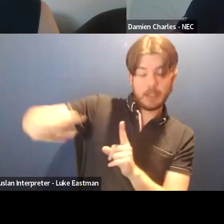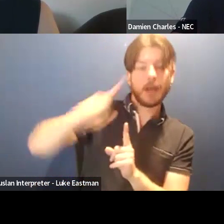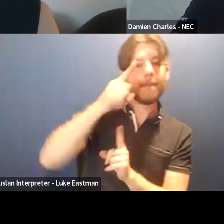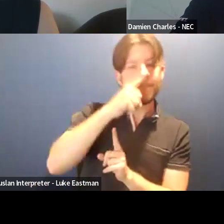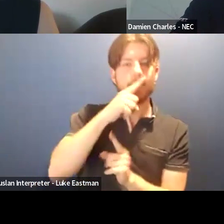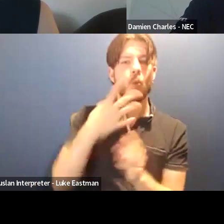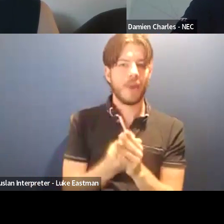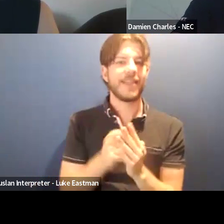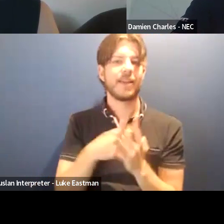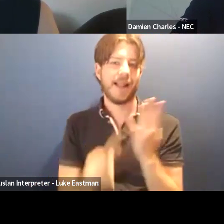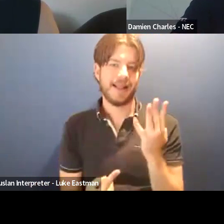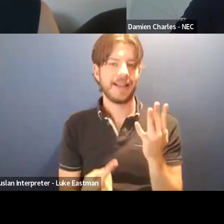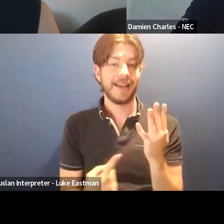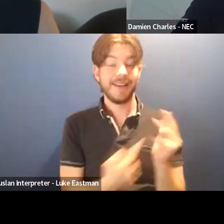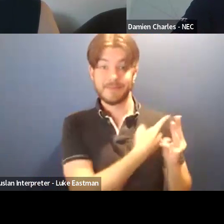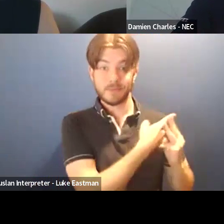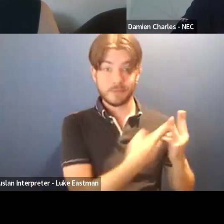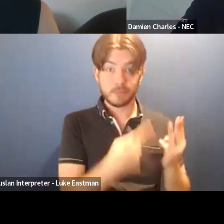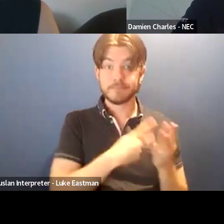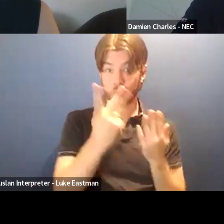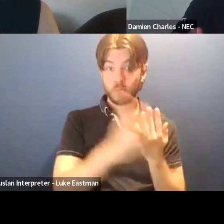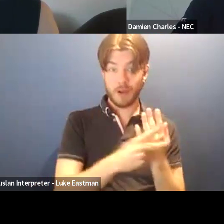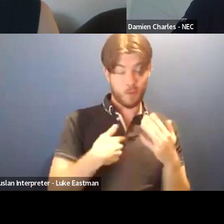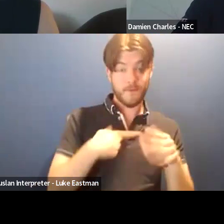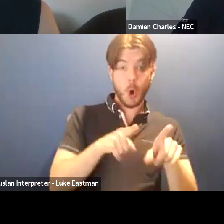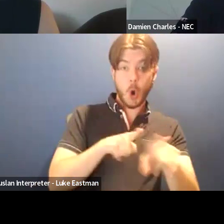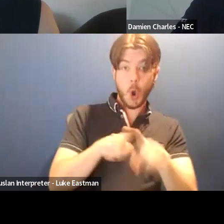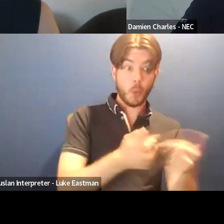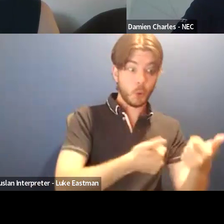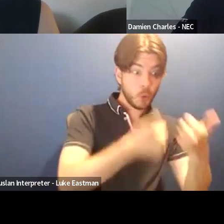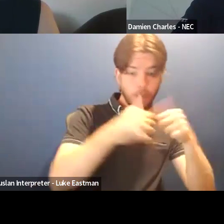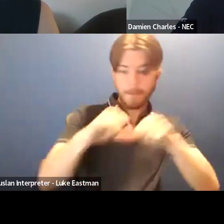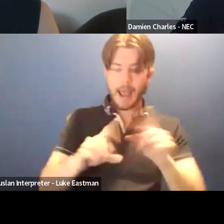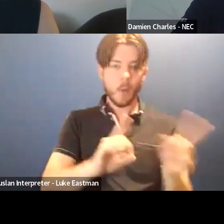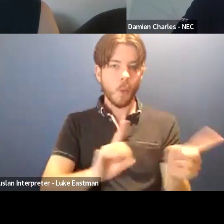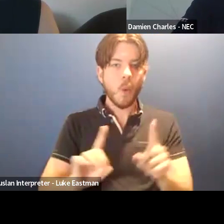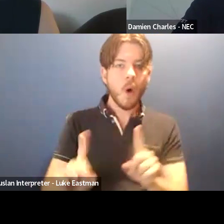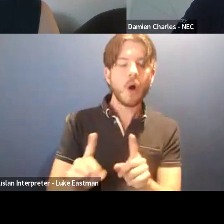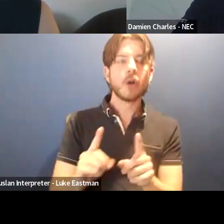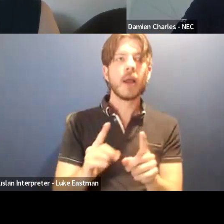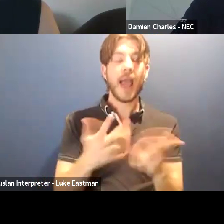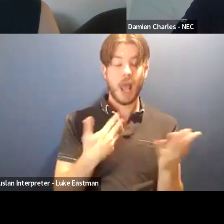from those different programs what works and what doesn't work, and we're still learning all the time as I've mentioned.